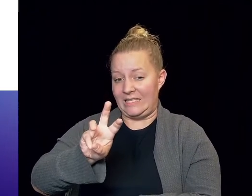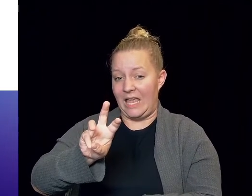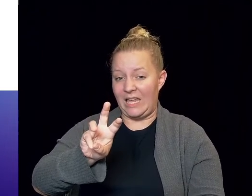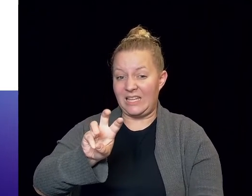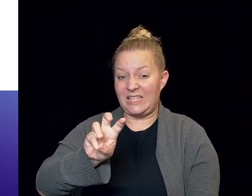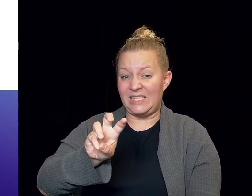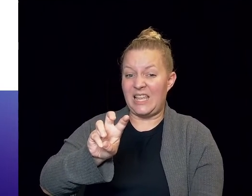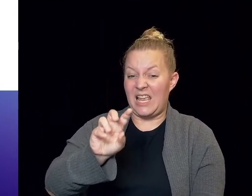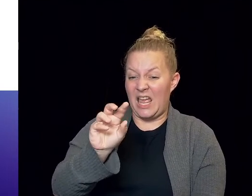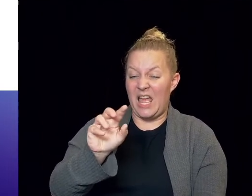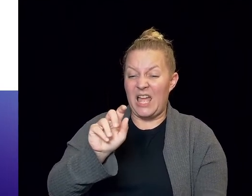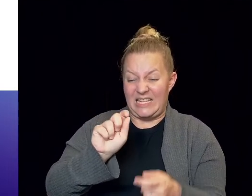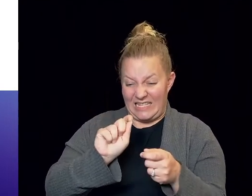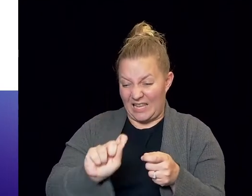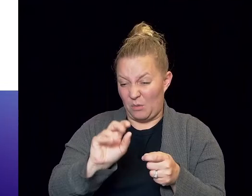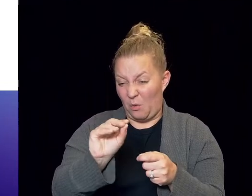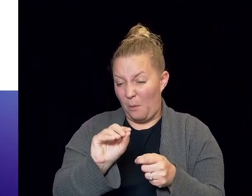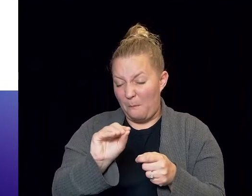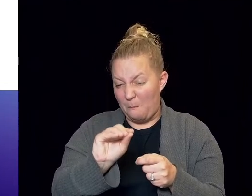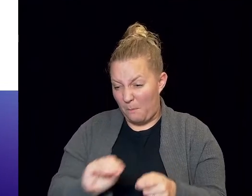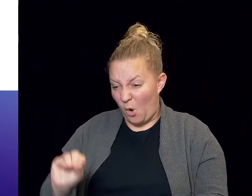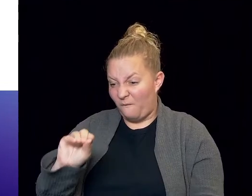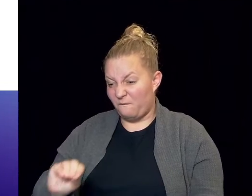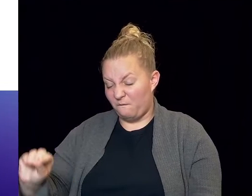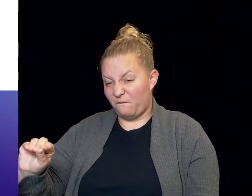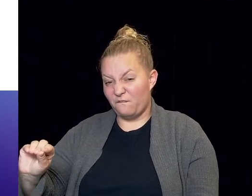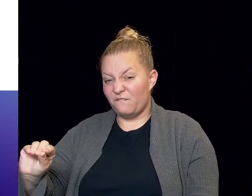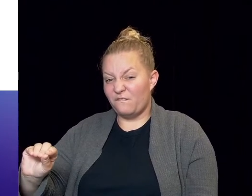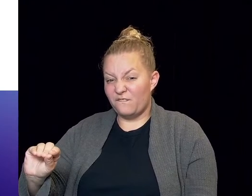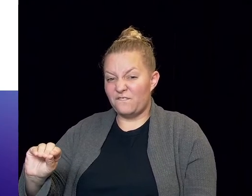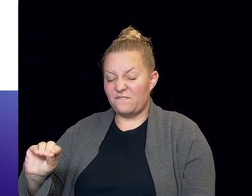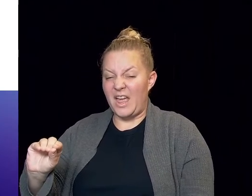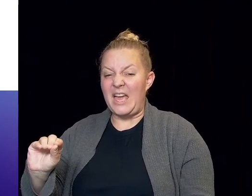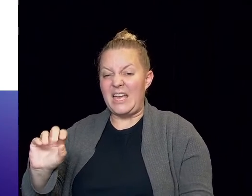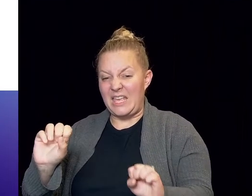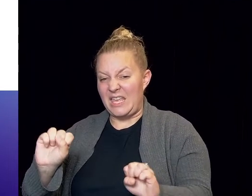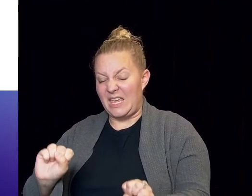right here, we know that I can add the number 0. I wouldn't add the number 6 because it's